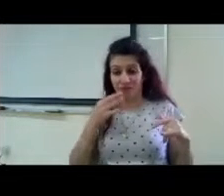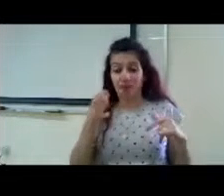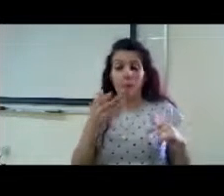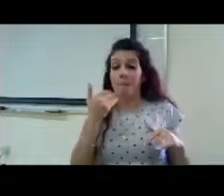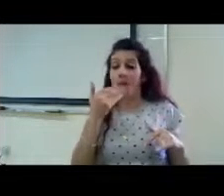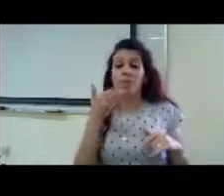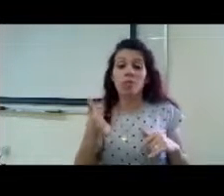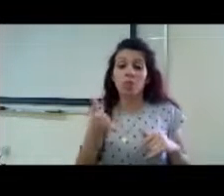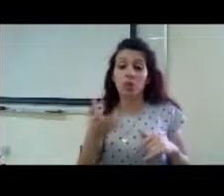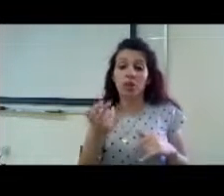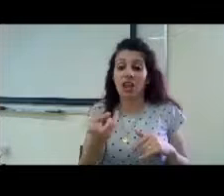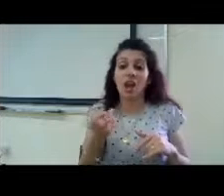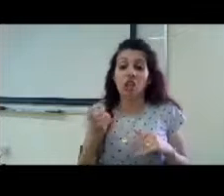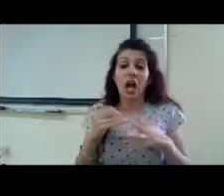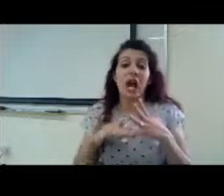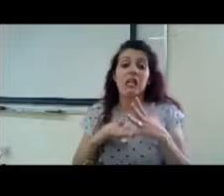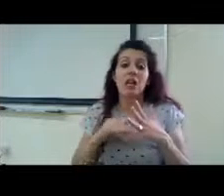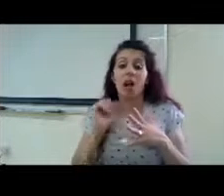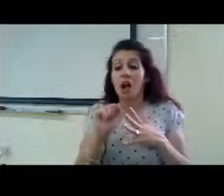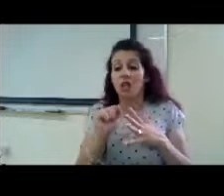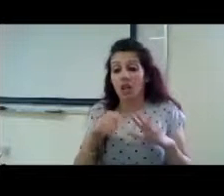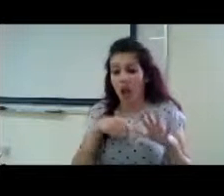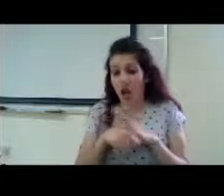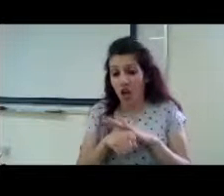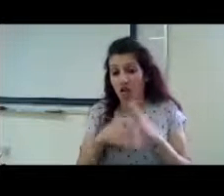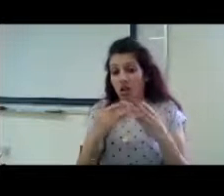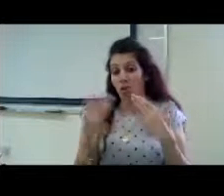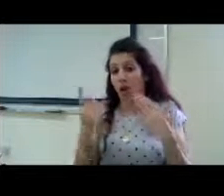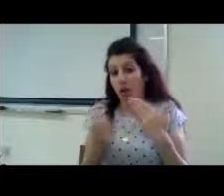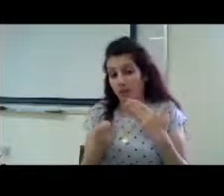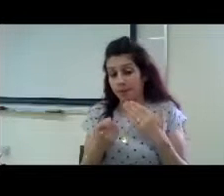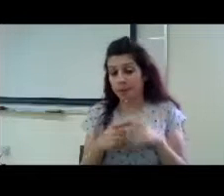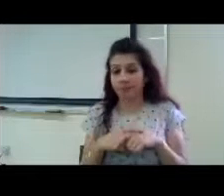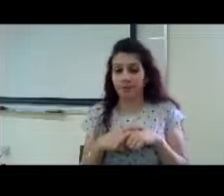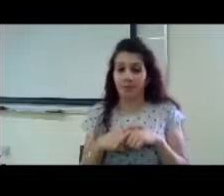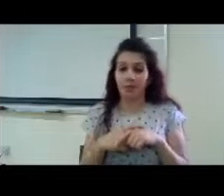themselves most of them were also shifted to take place virtually to the